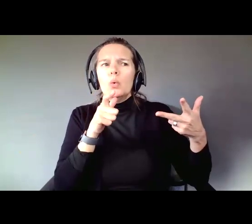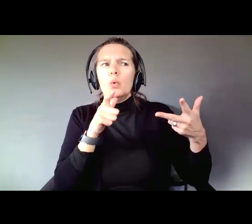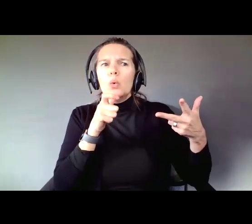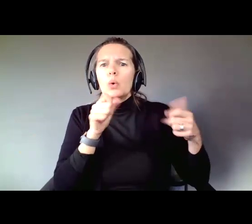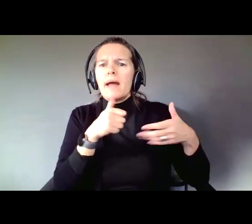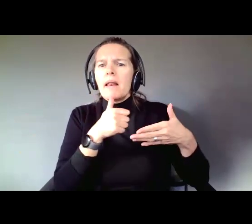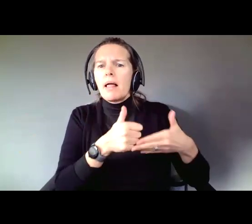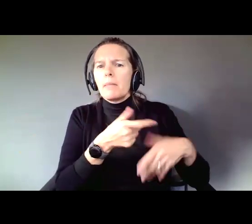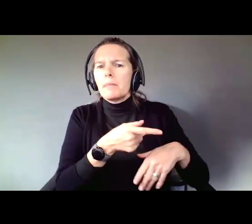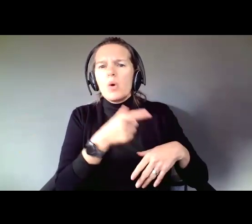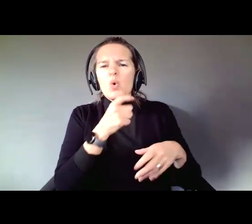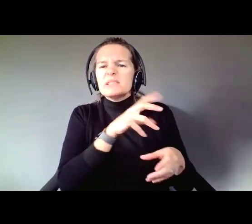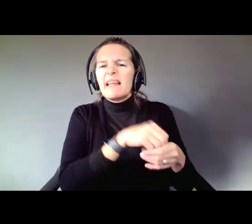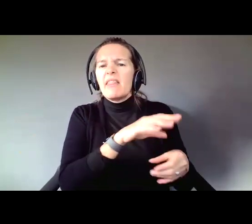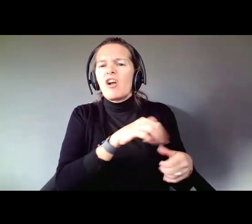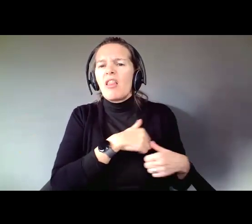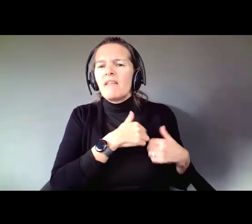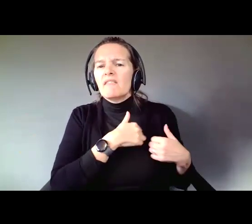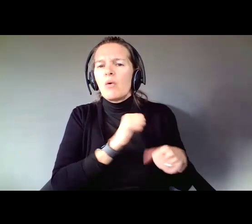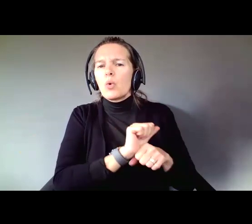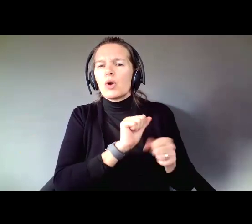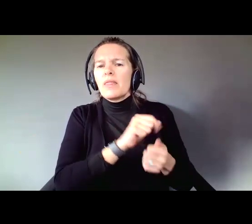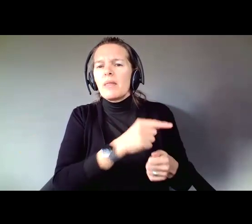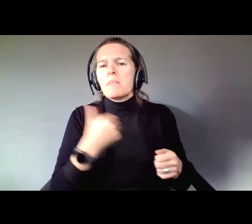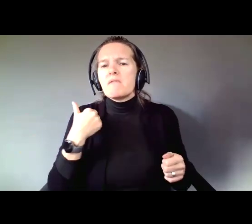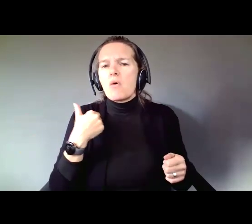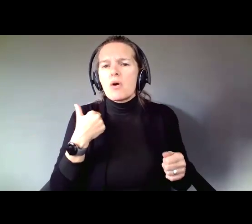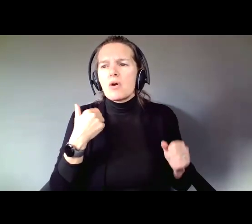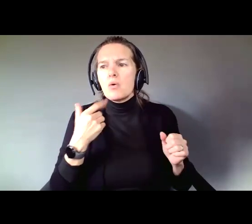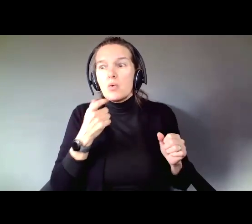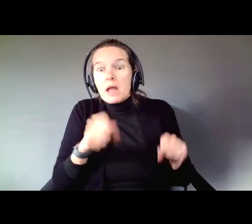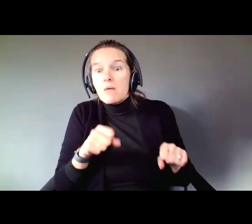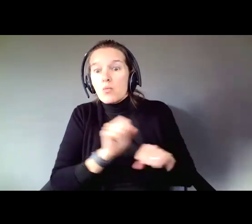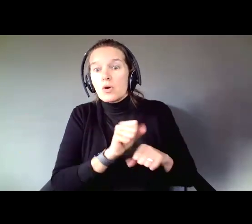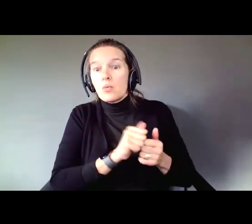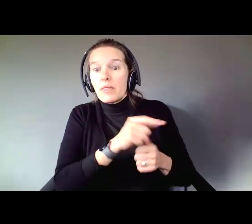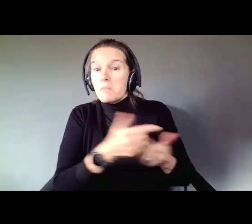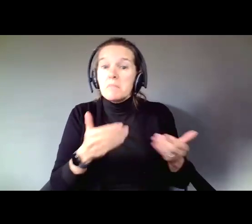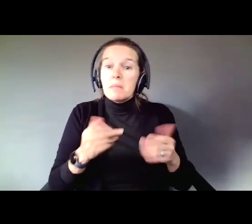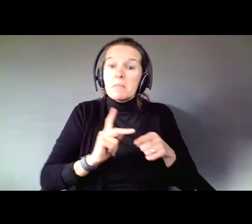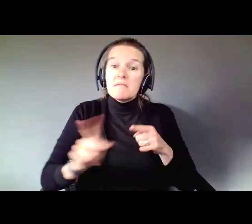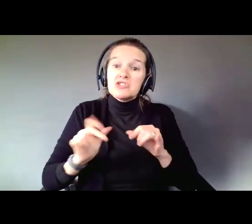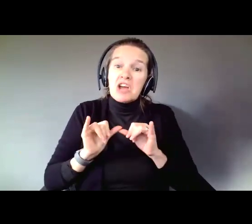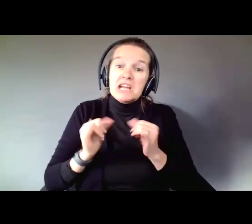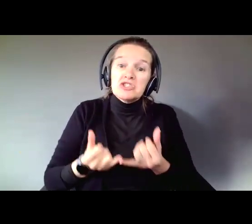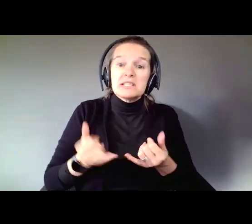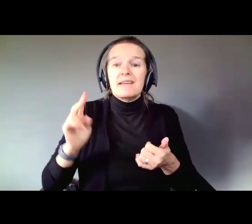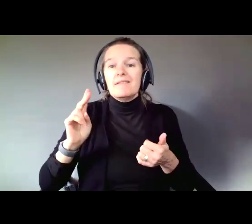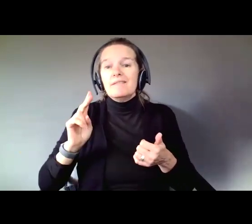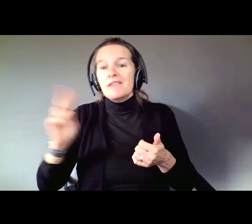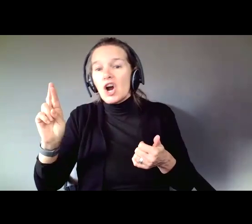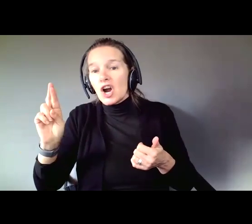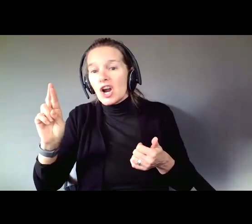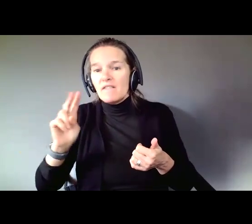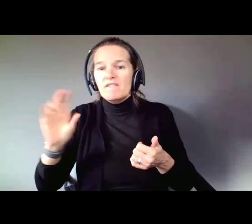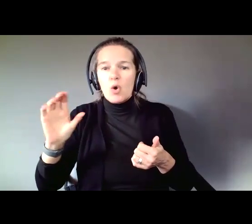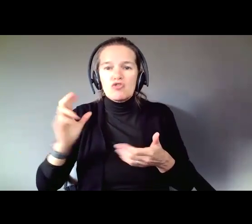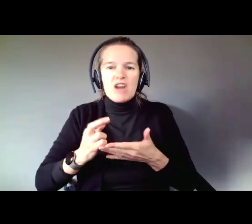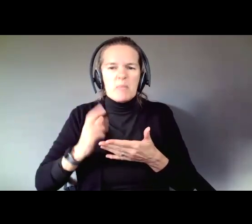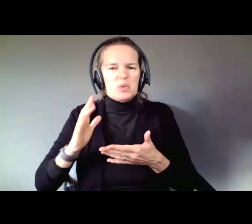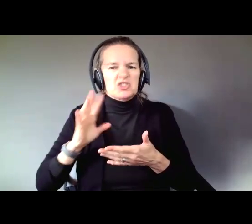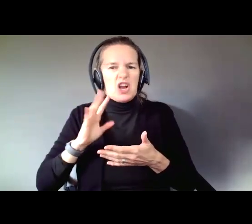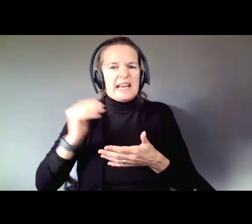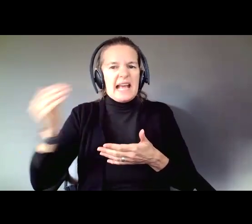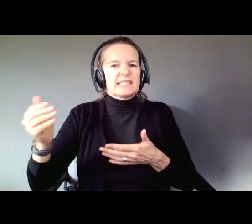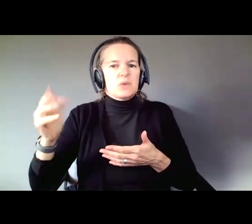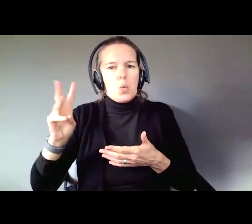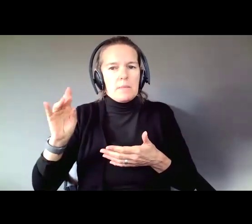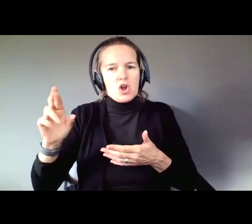Who could work with that person? Are there professional agencies agencies? Things like vocational rehabilitation, which we are going to talk about in our next webinar in a couple of weeks. Special Education,